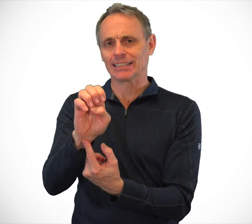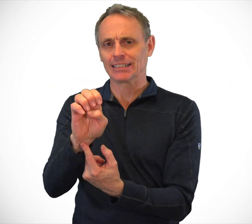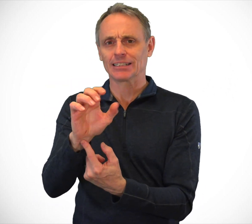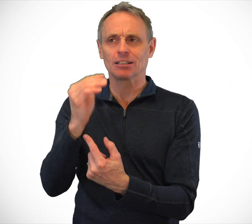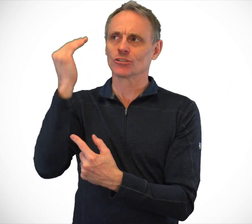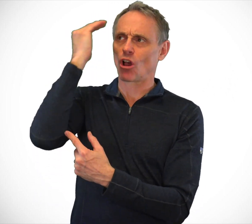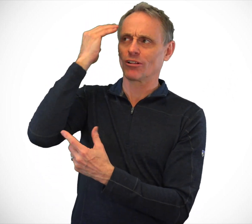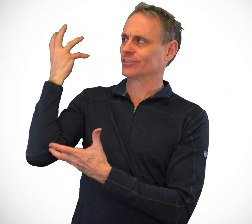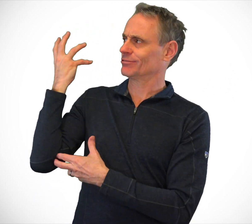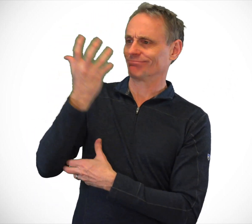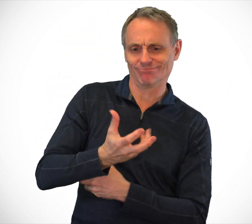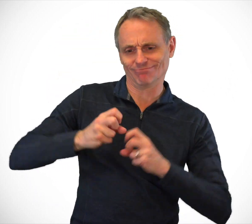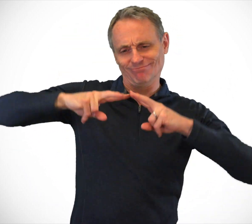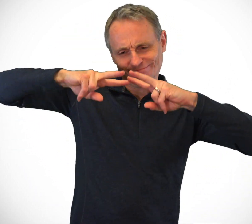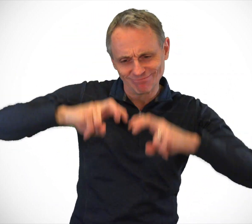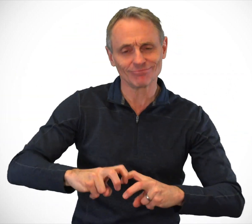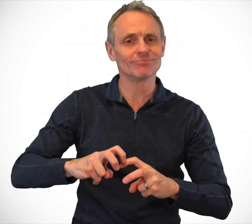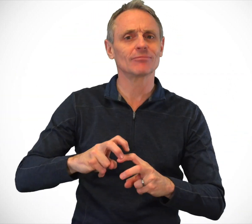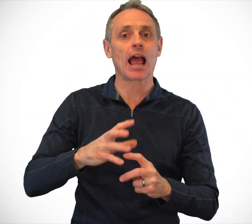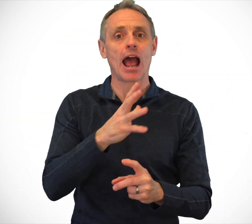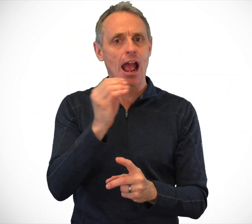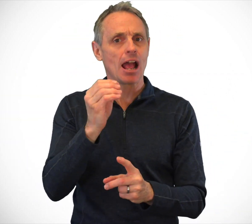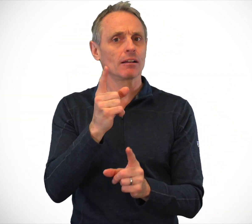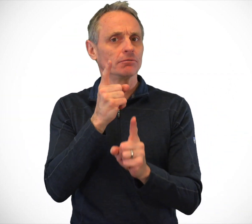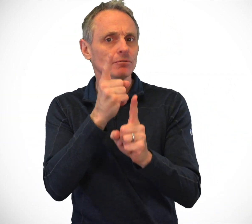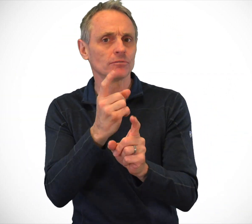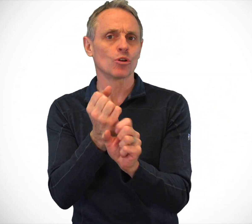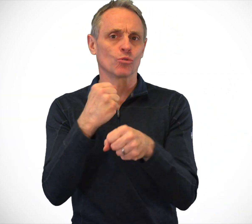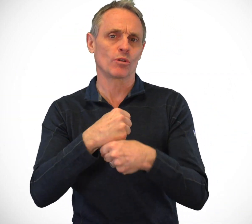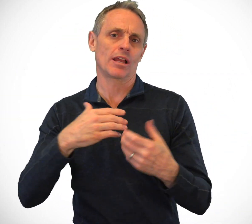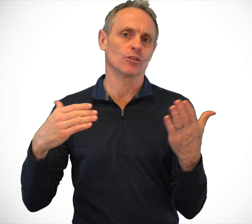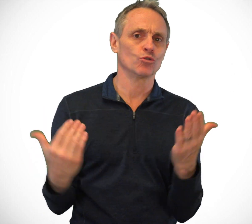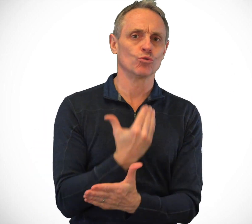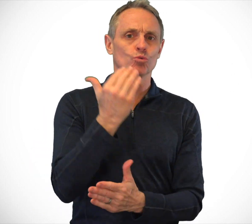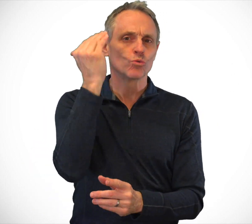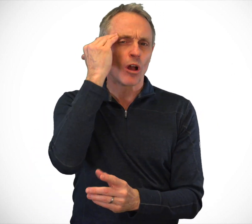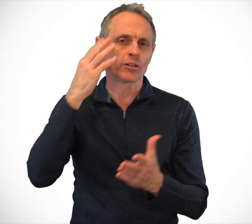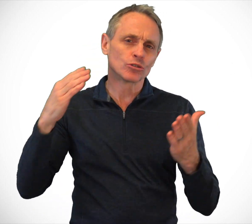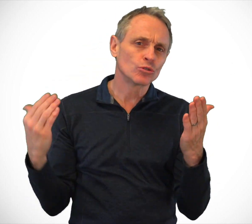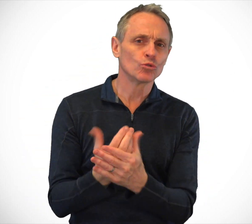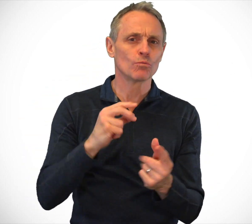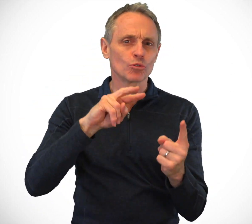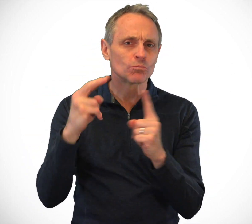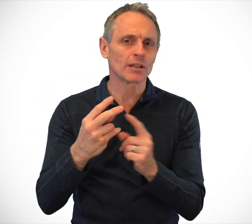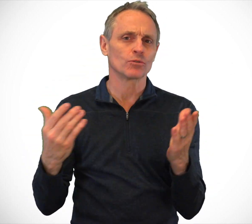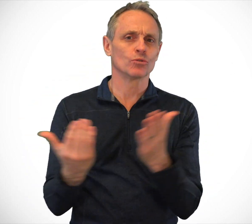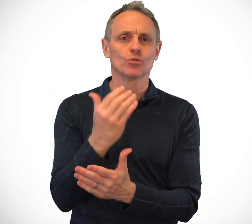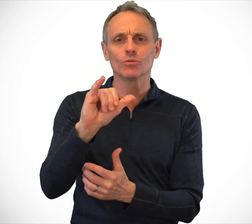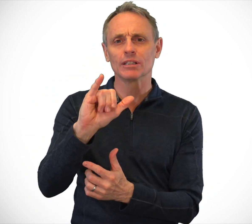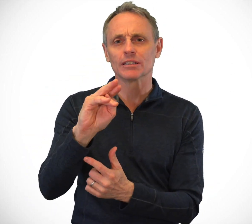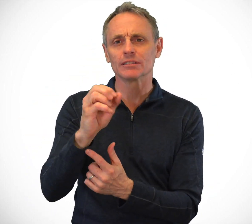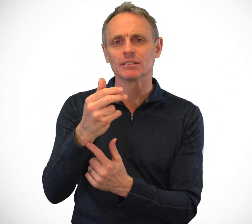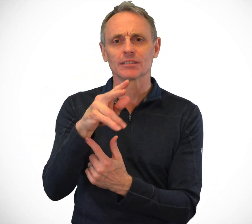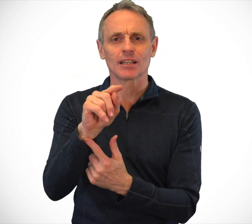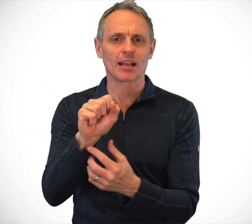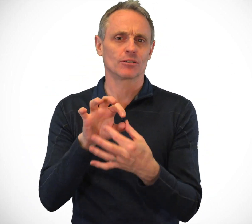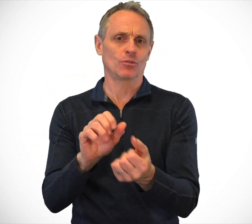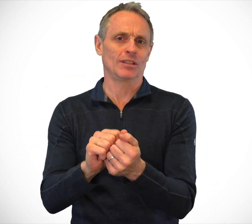and also to create new knowledge , new perspectives, and new insights in relation to the Deaf world.